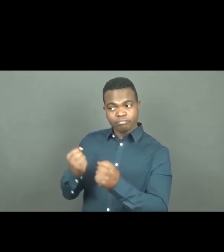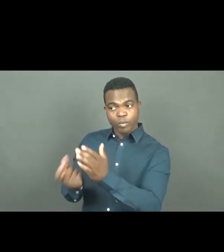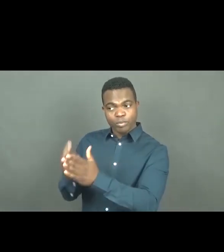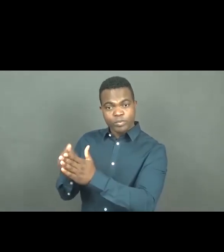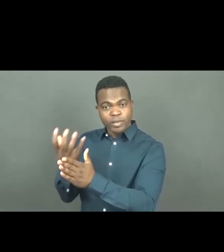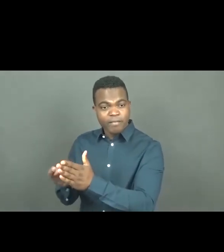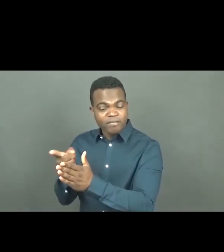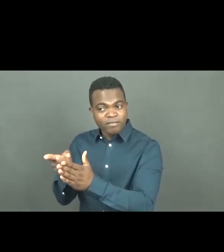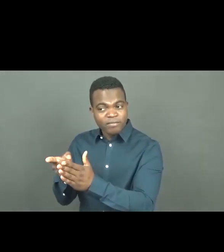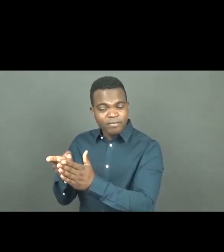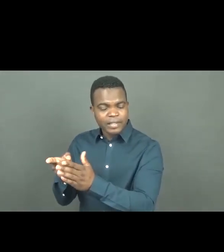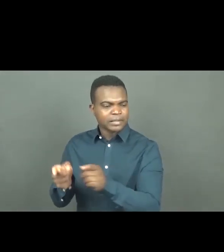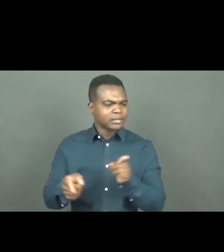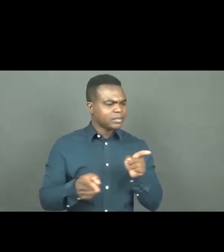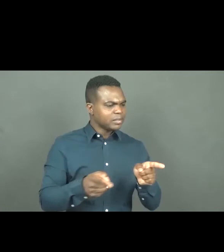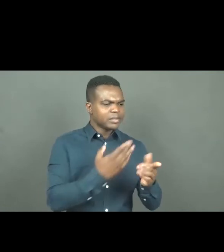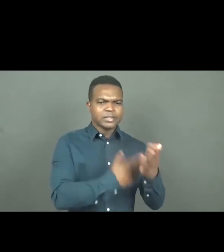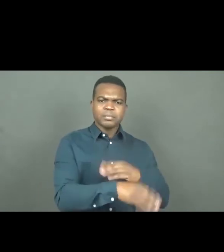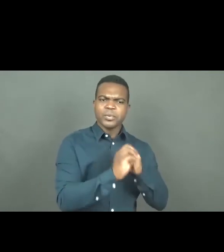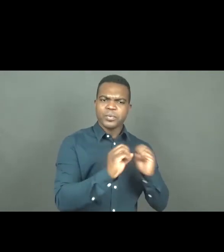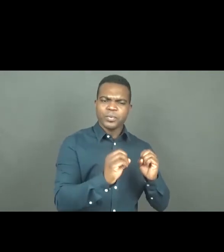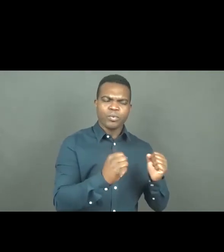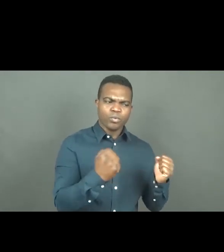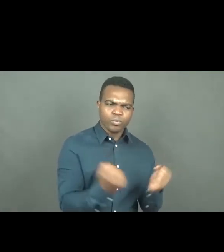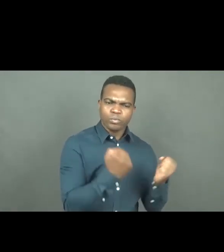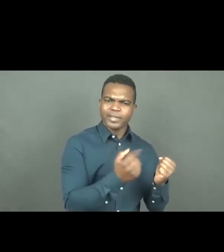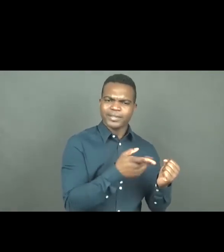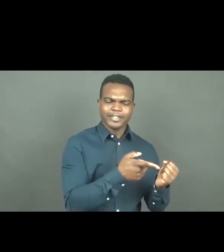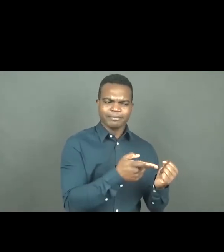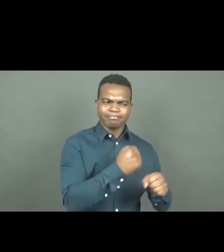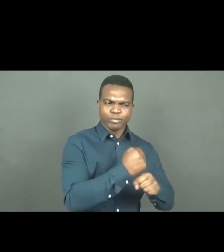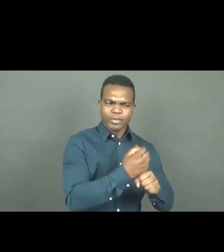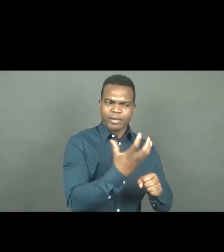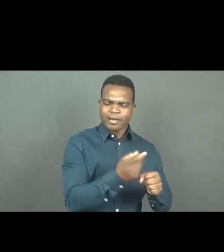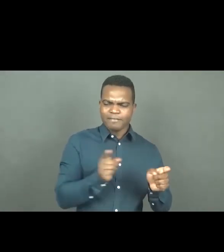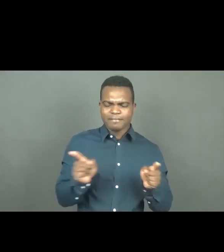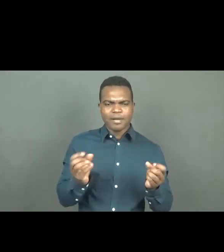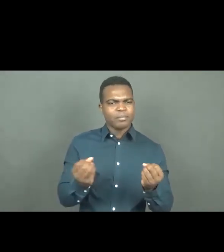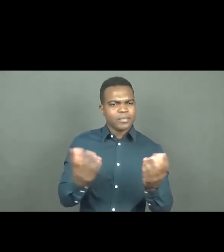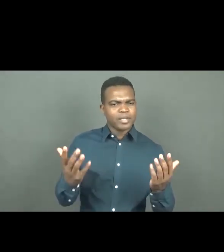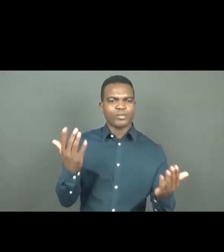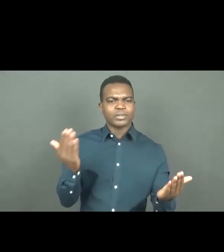disaggregation, how persons with disabilities, if they are in school or not in school, found work